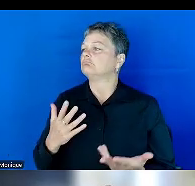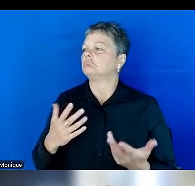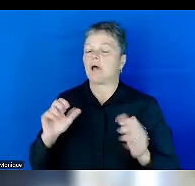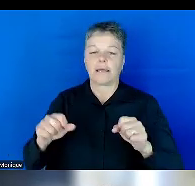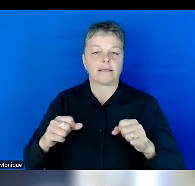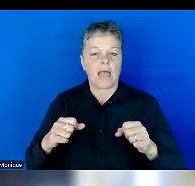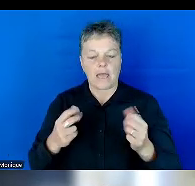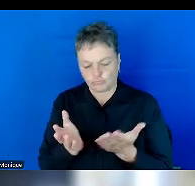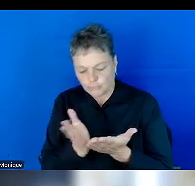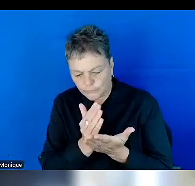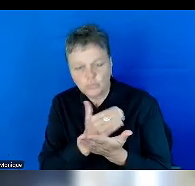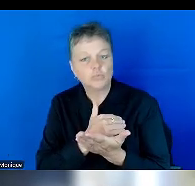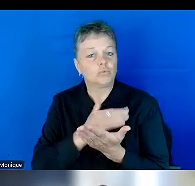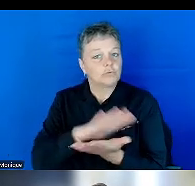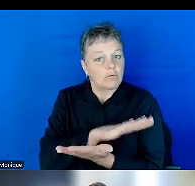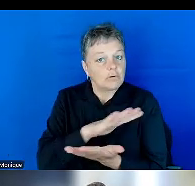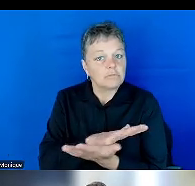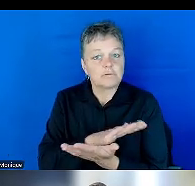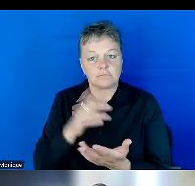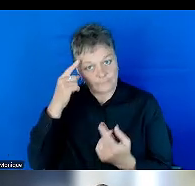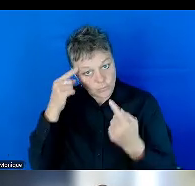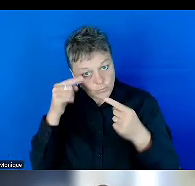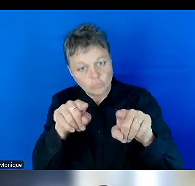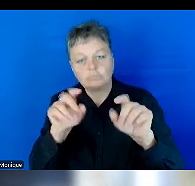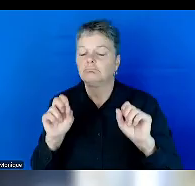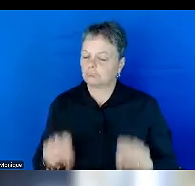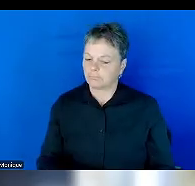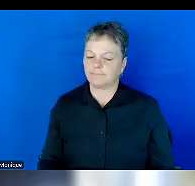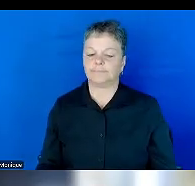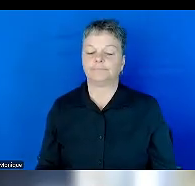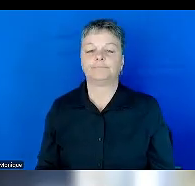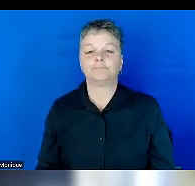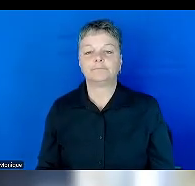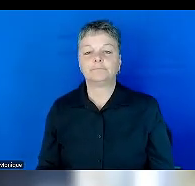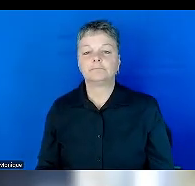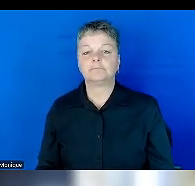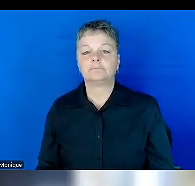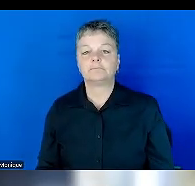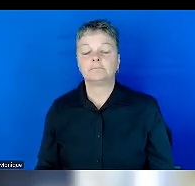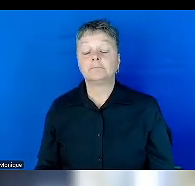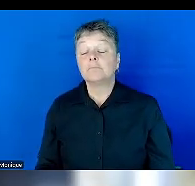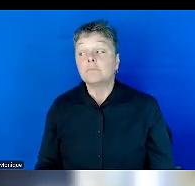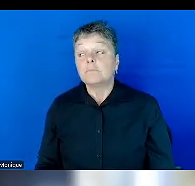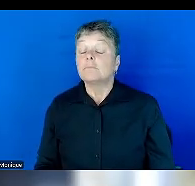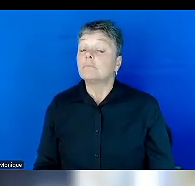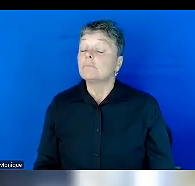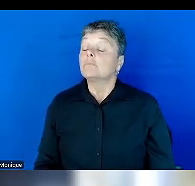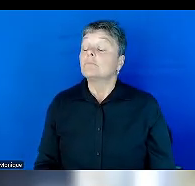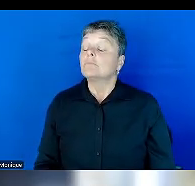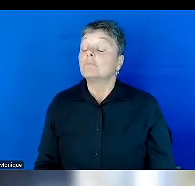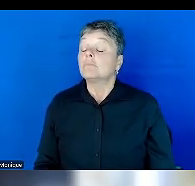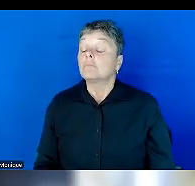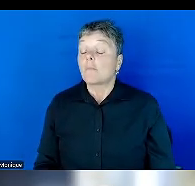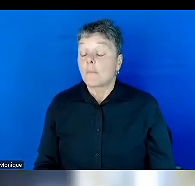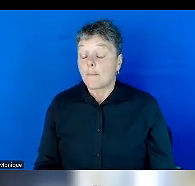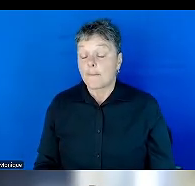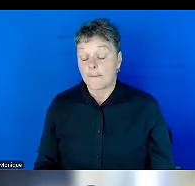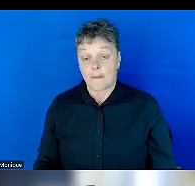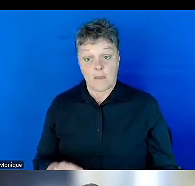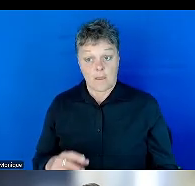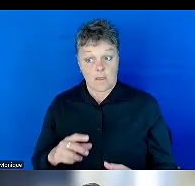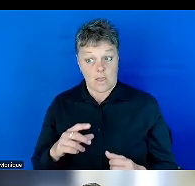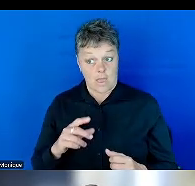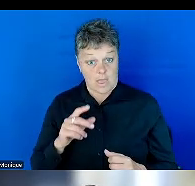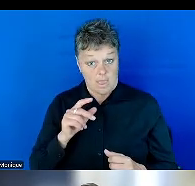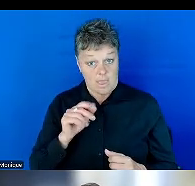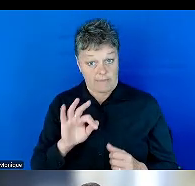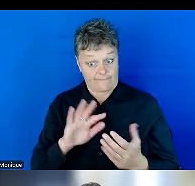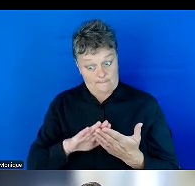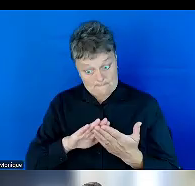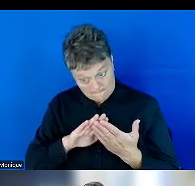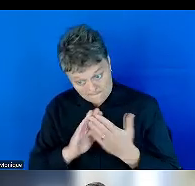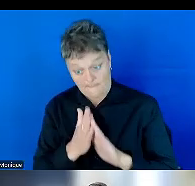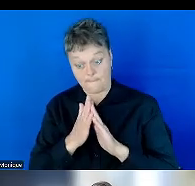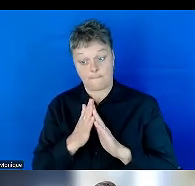So there is um particular eligibility um criteria that we have to that ARCH has to